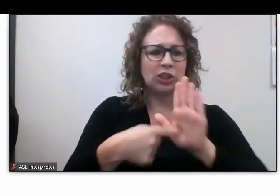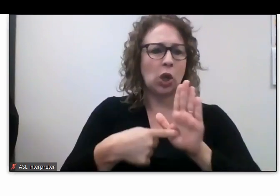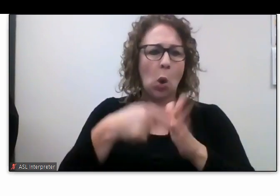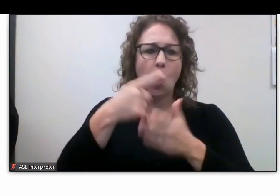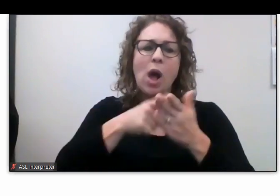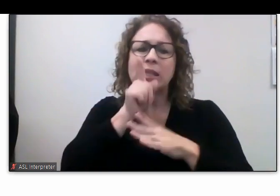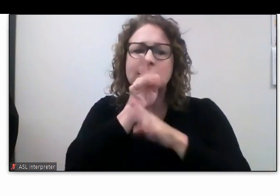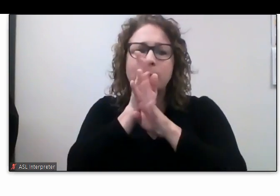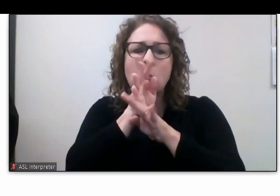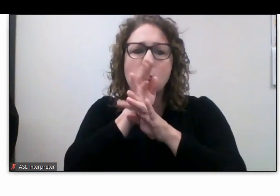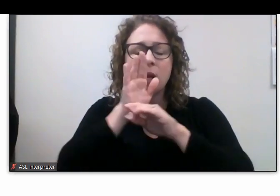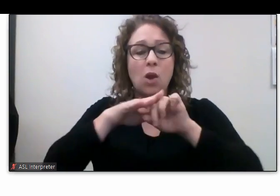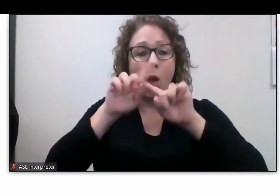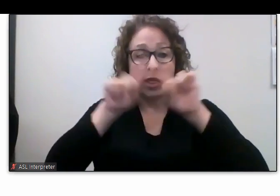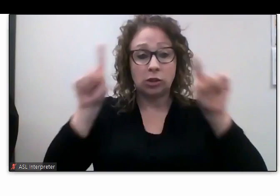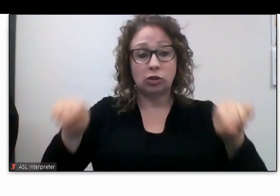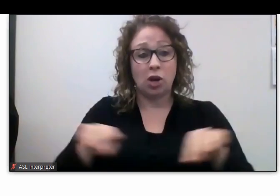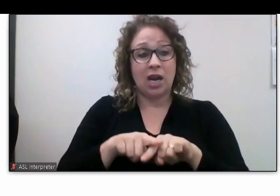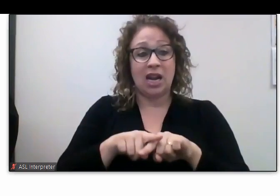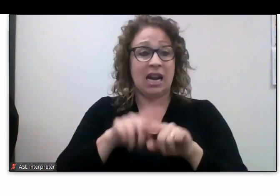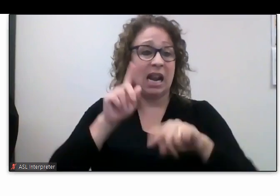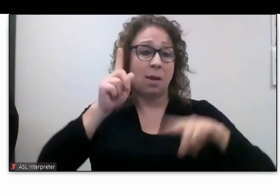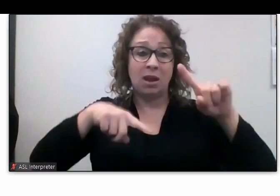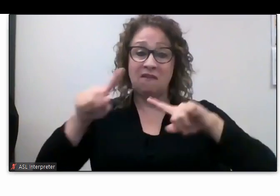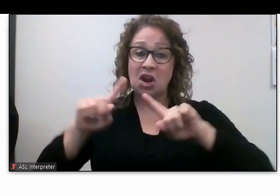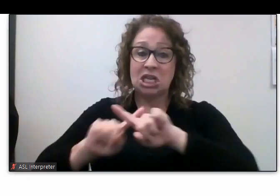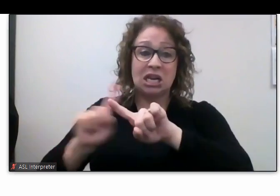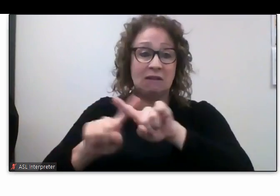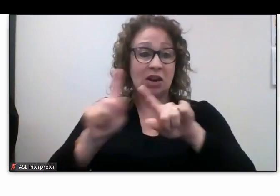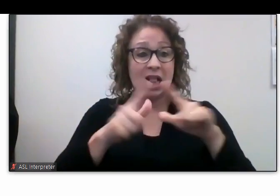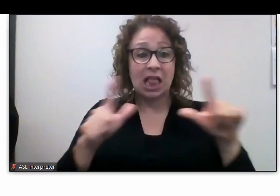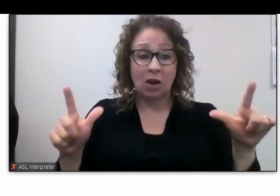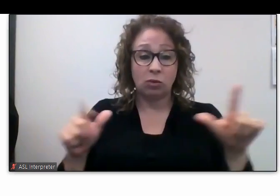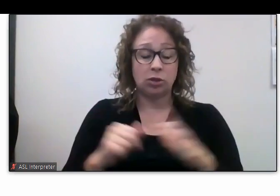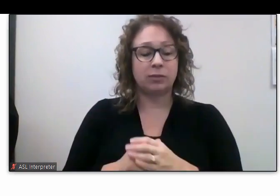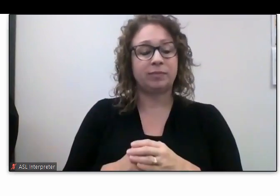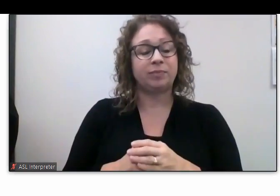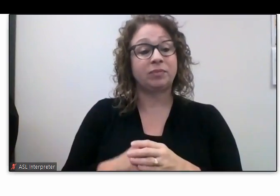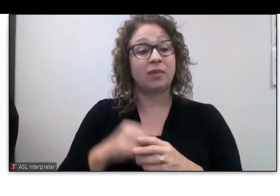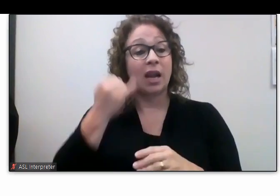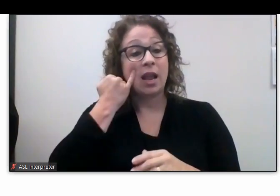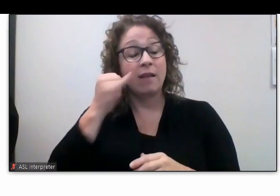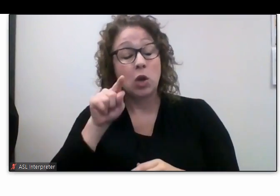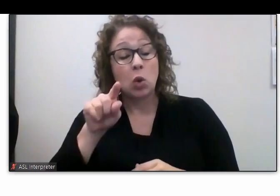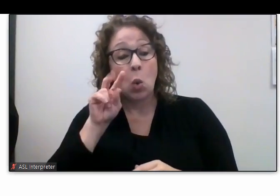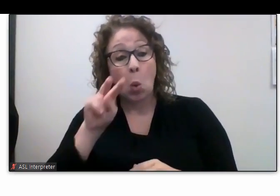and subtitles can be in a variety of languages so if you watch films that